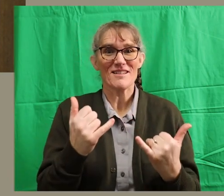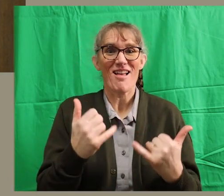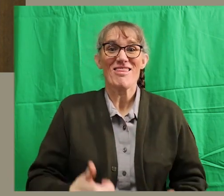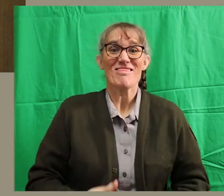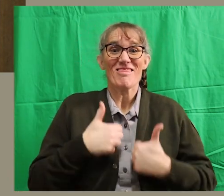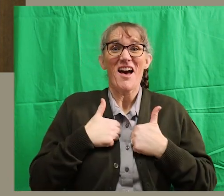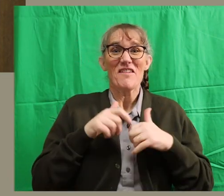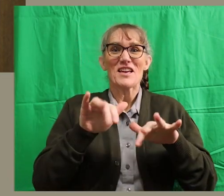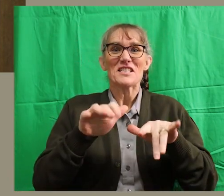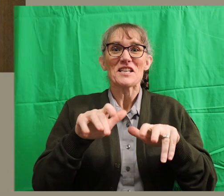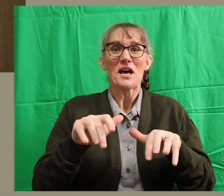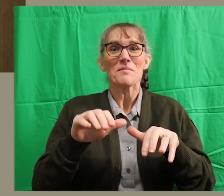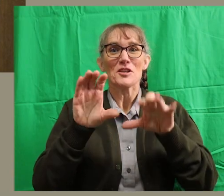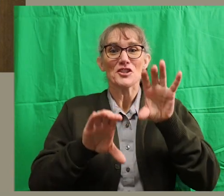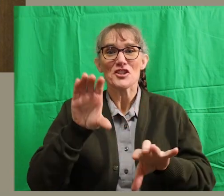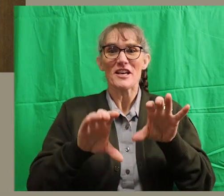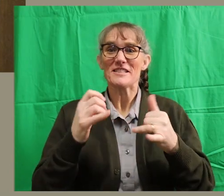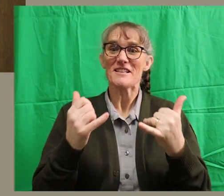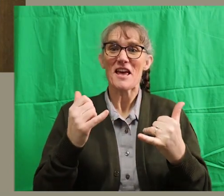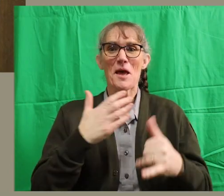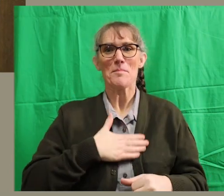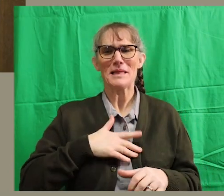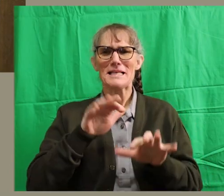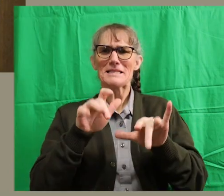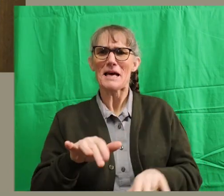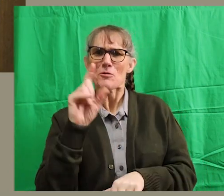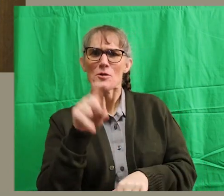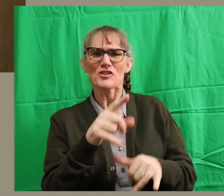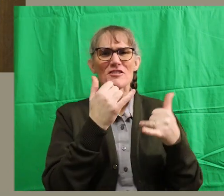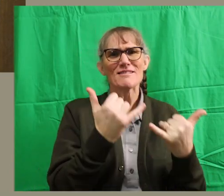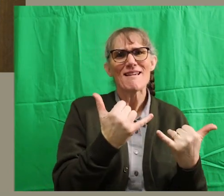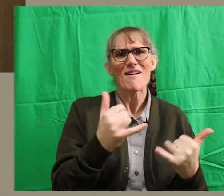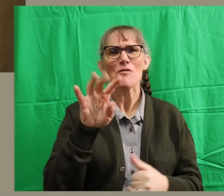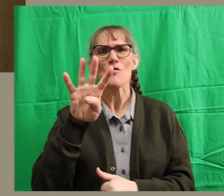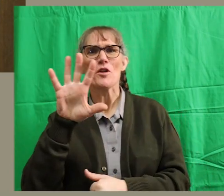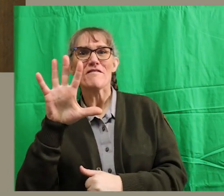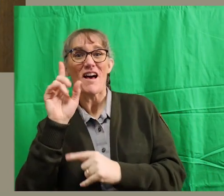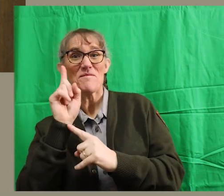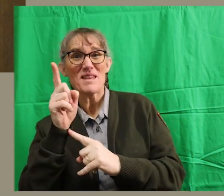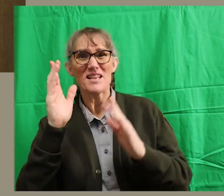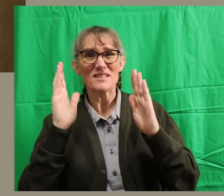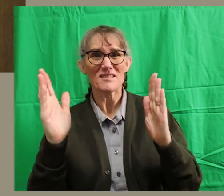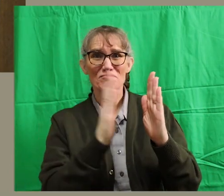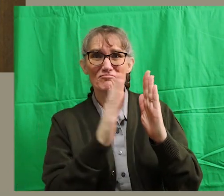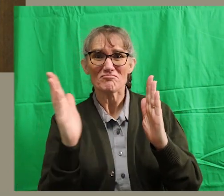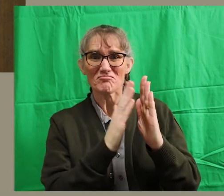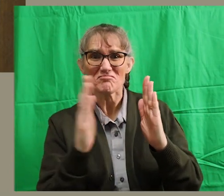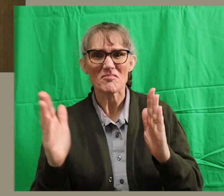Please start asking your questions now or anytime in the next 45 minutes. They are